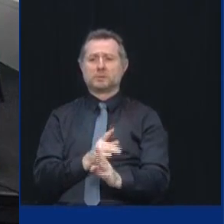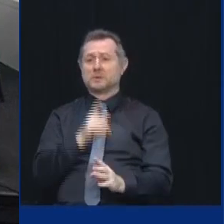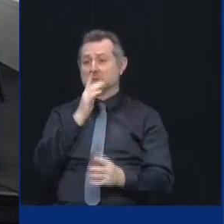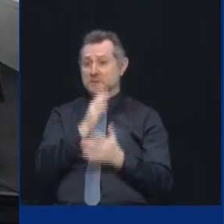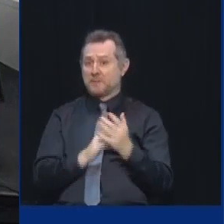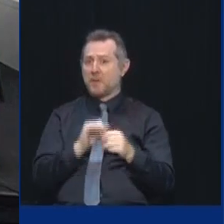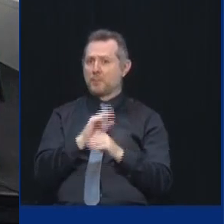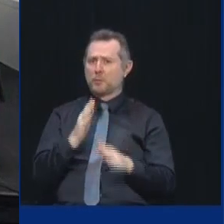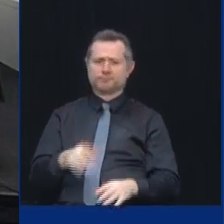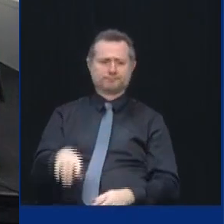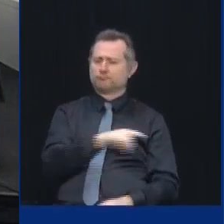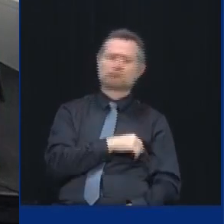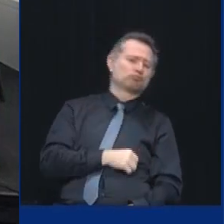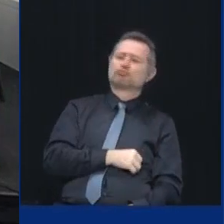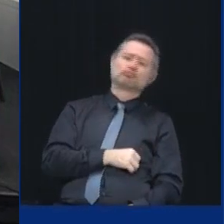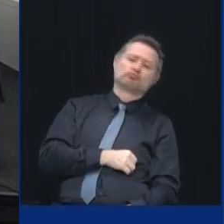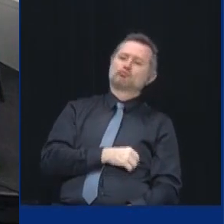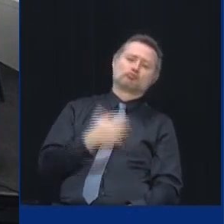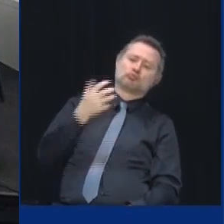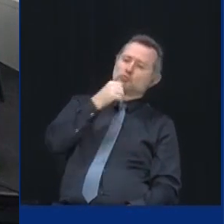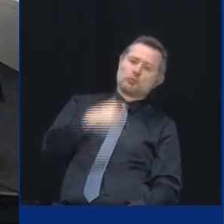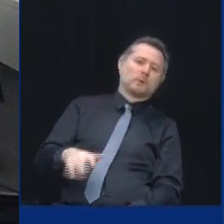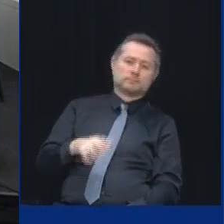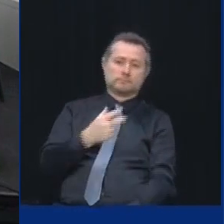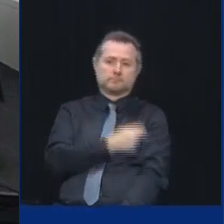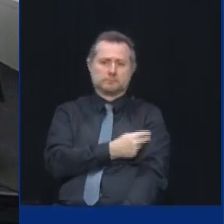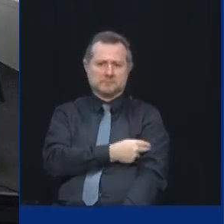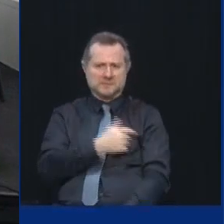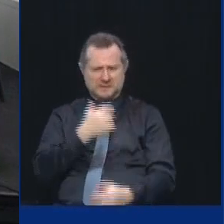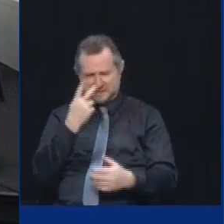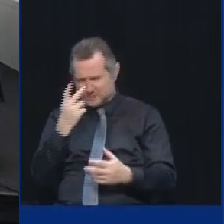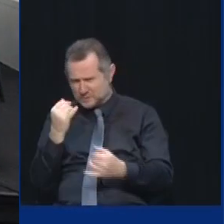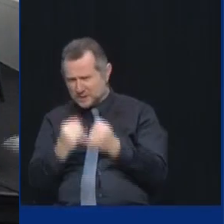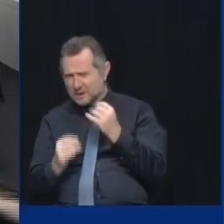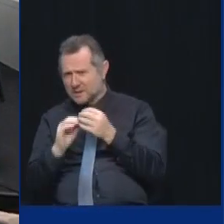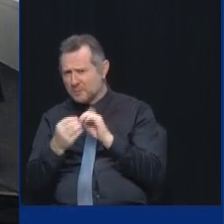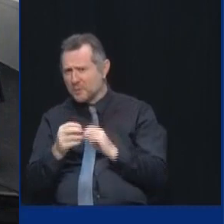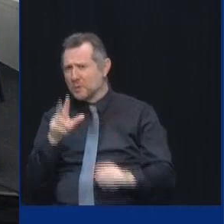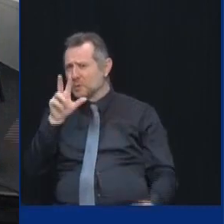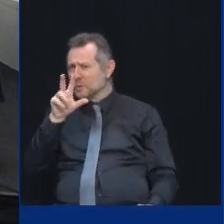THEN I'LL LET THEM GO. CAN YOU TALK ABOUT IF THE MTA